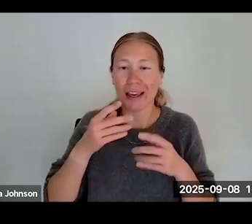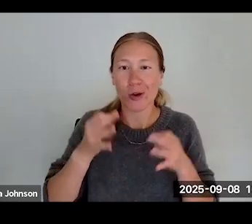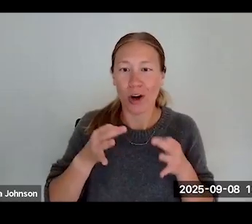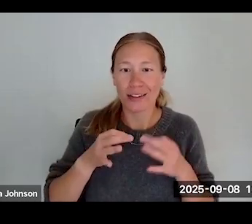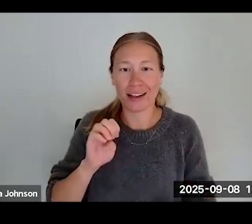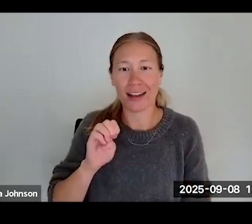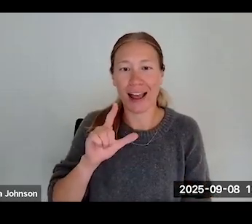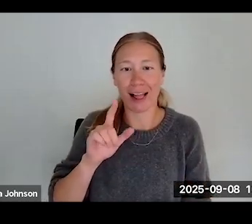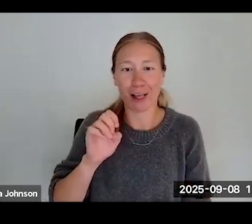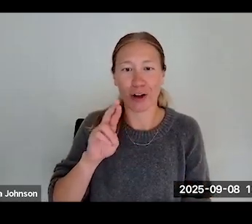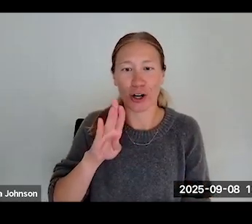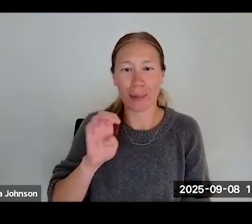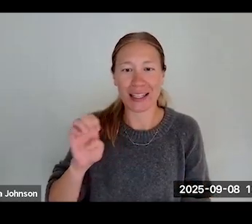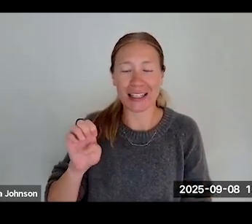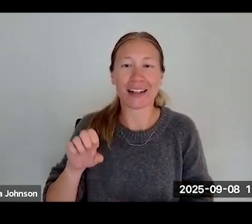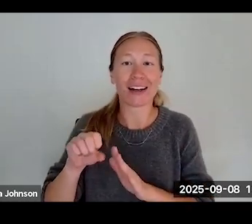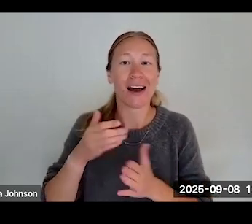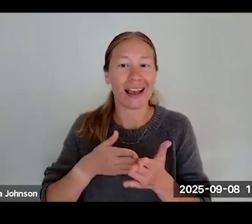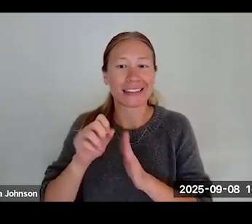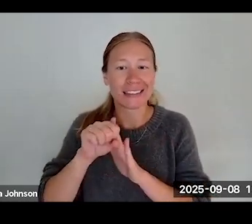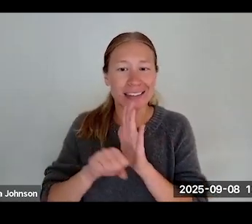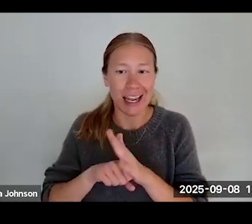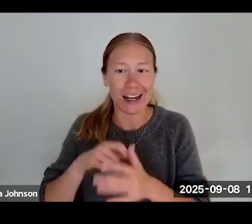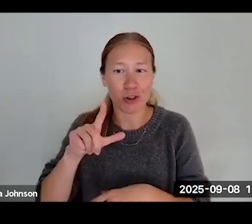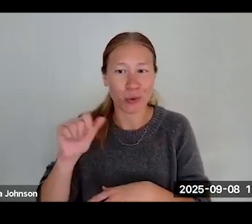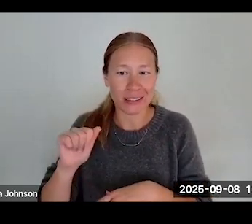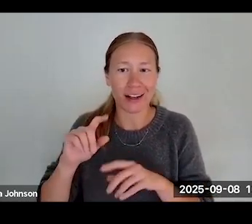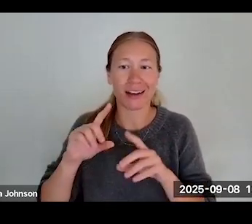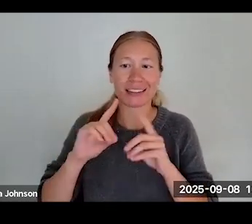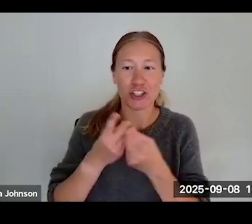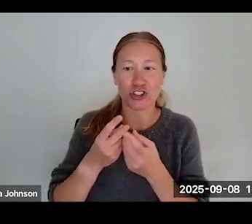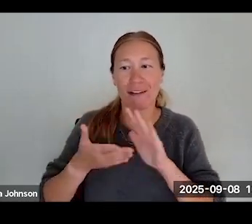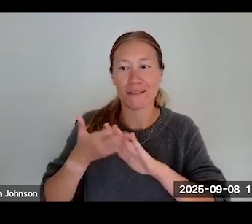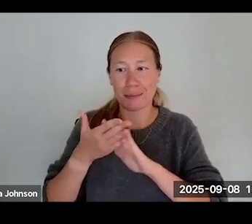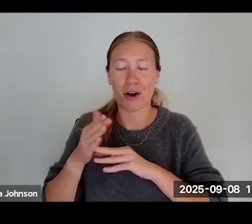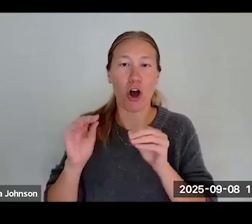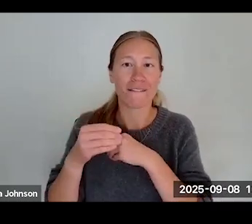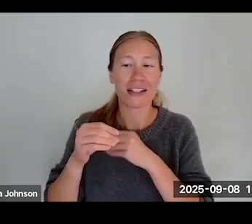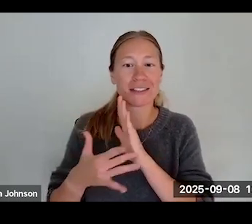Division of Administration, Office of Technology Services. This is from January, 2025.